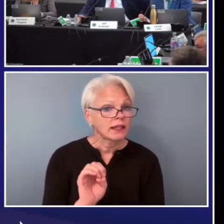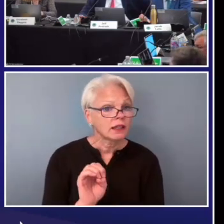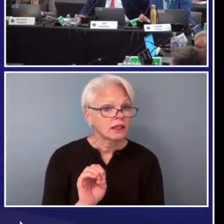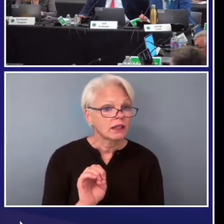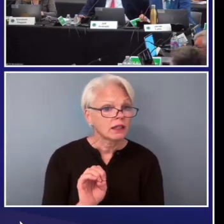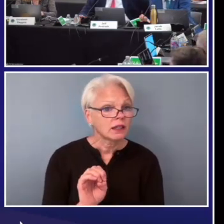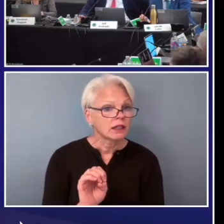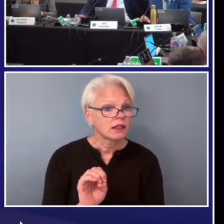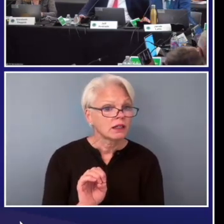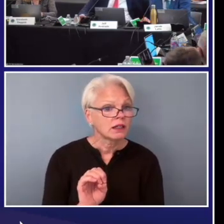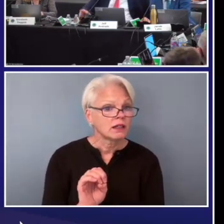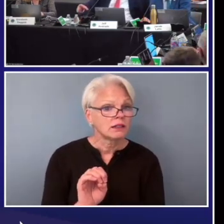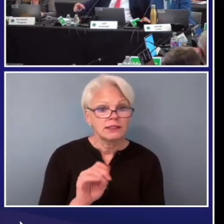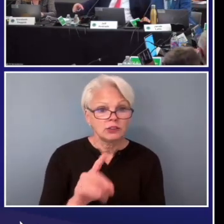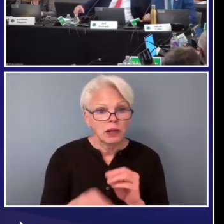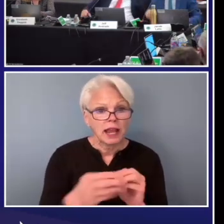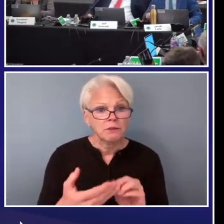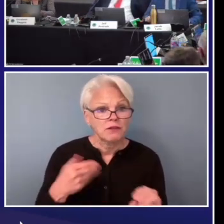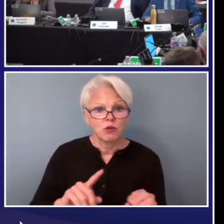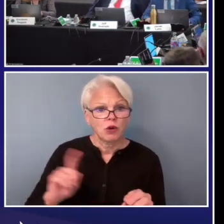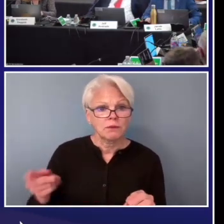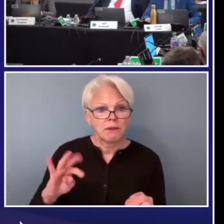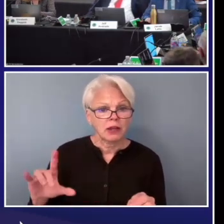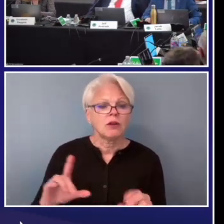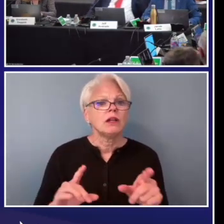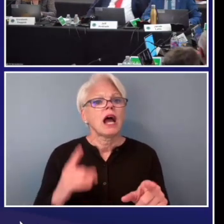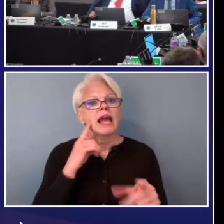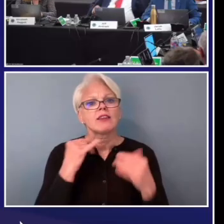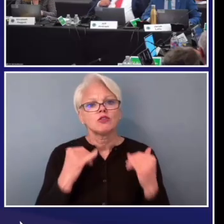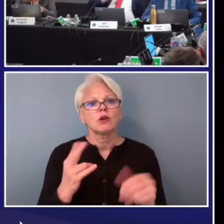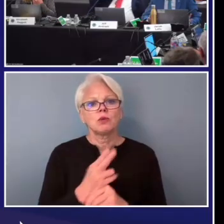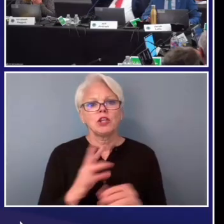Michael, Jake, did you want to add before I turn it back over to Michael? right now where we use the language about, you know,